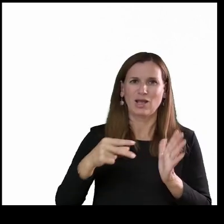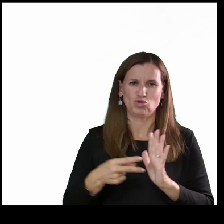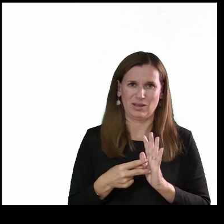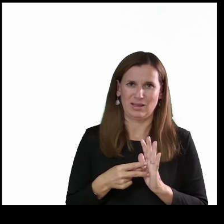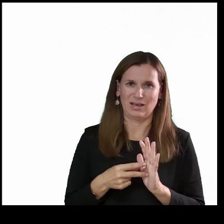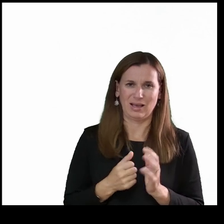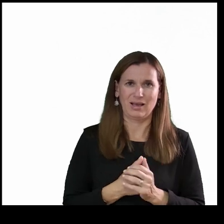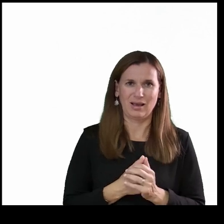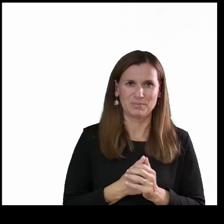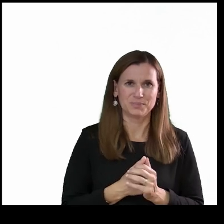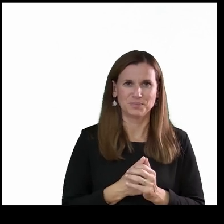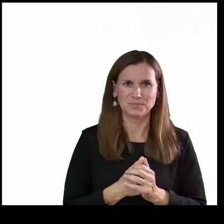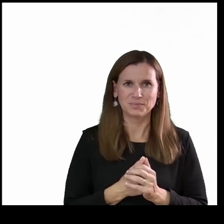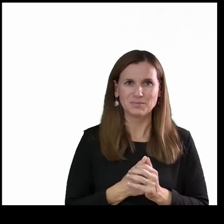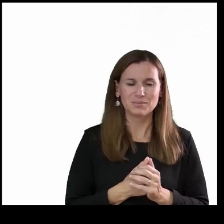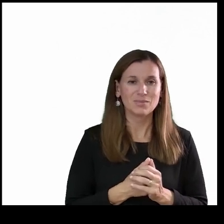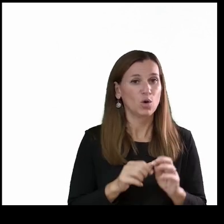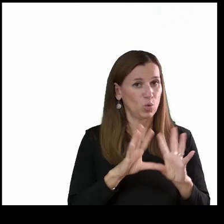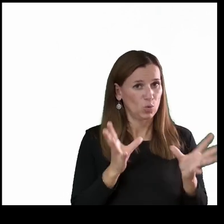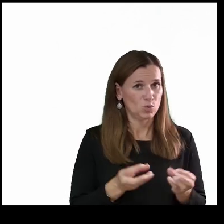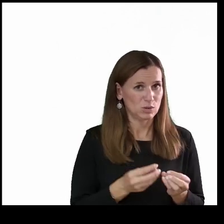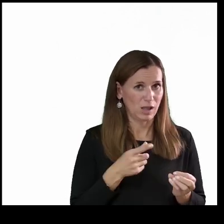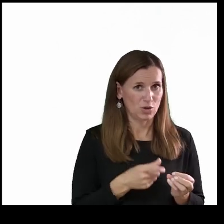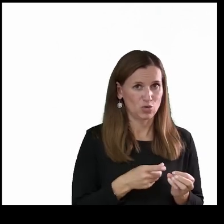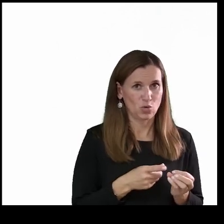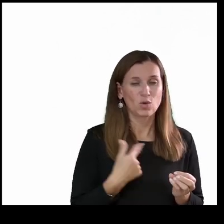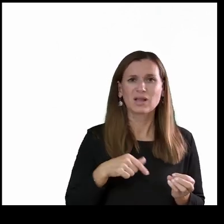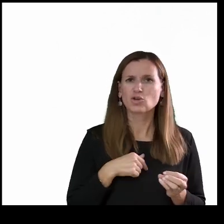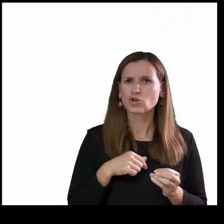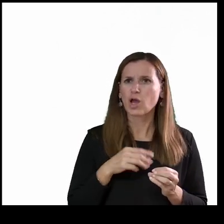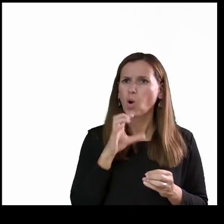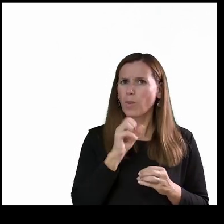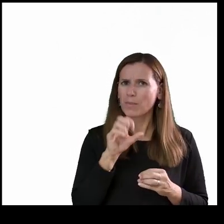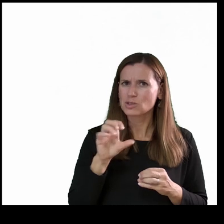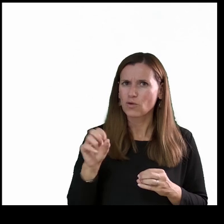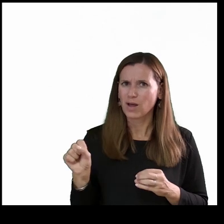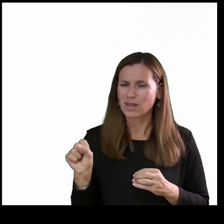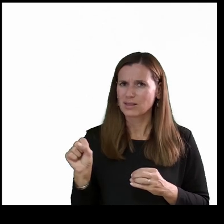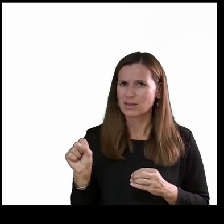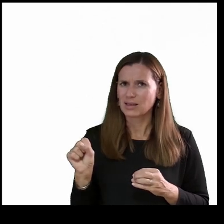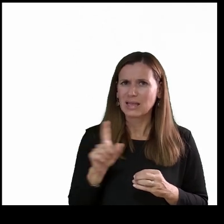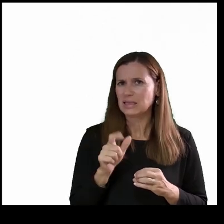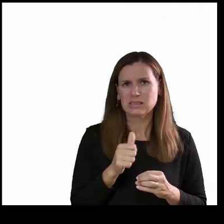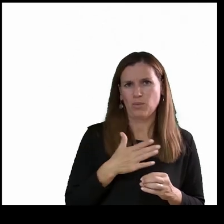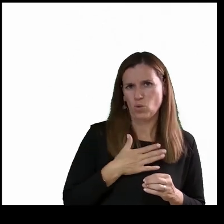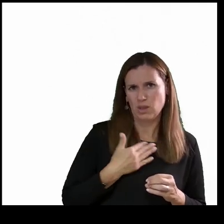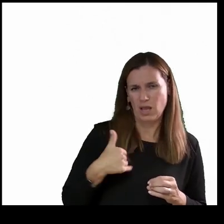been said, our observations. Well, it's not our. We just. I just found